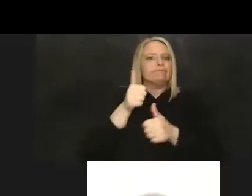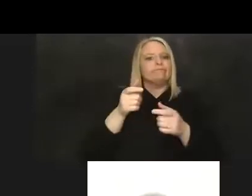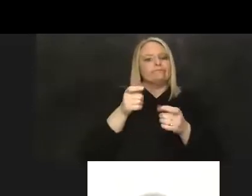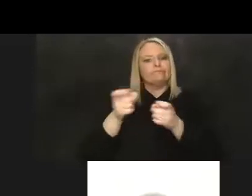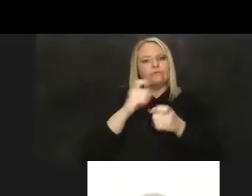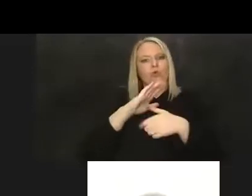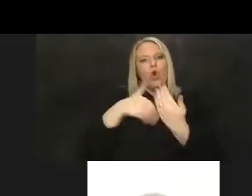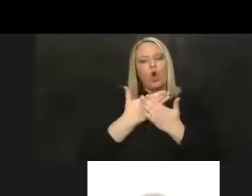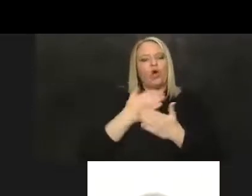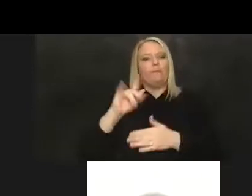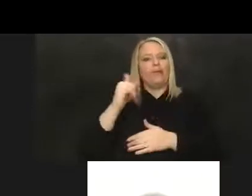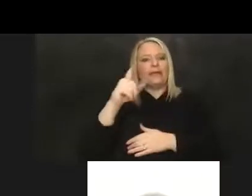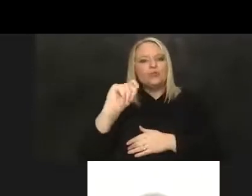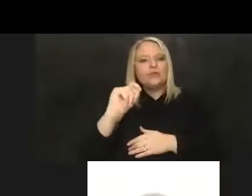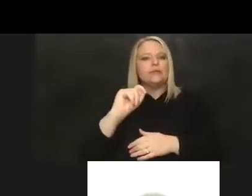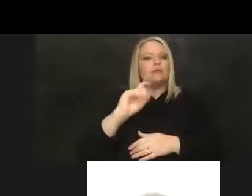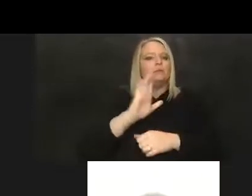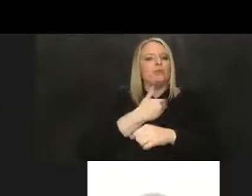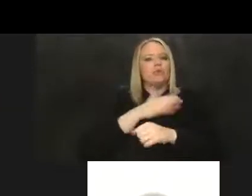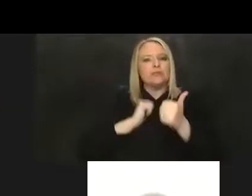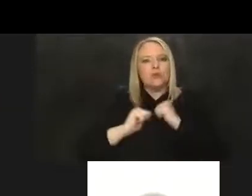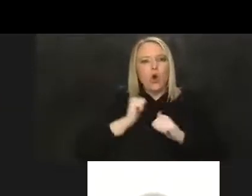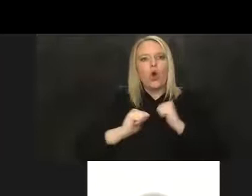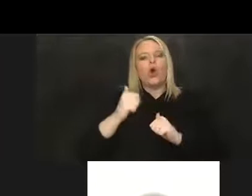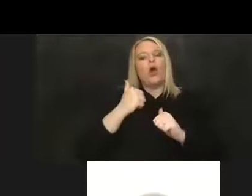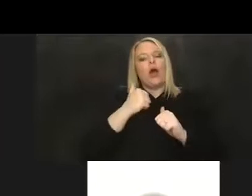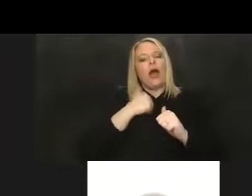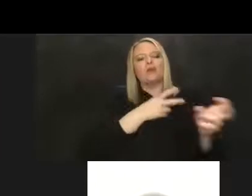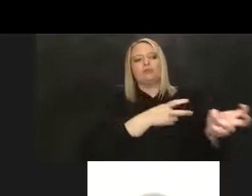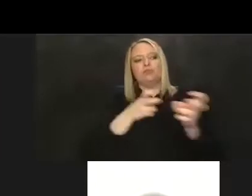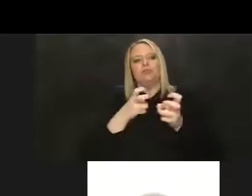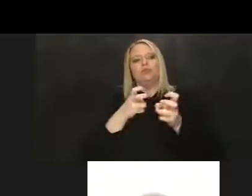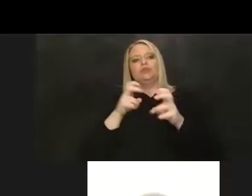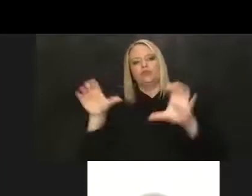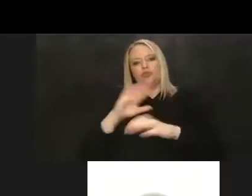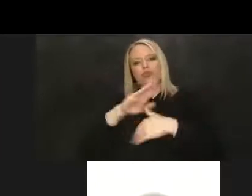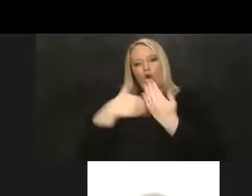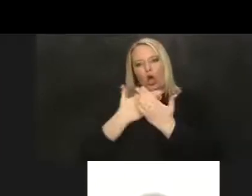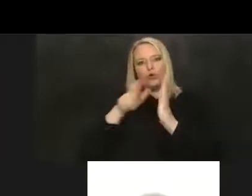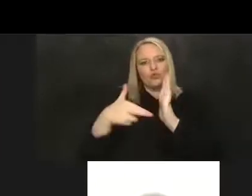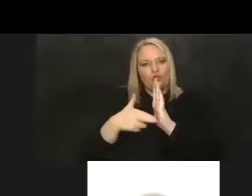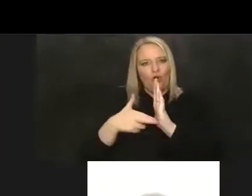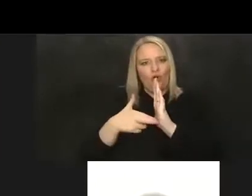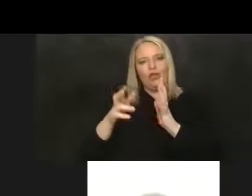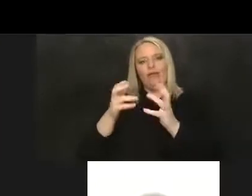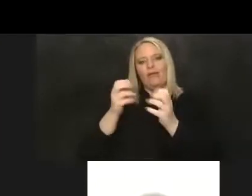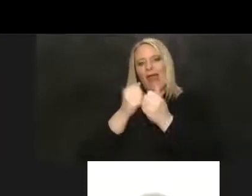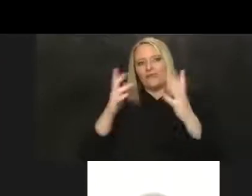musicals, so I got roped in to play every role in everything when I was the extra kid, and I hated